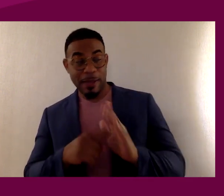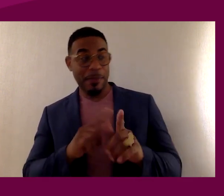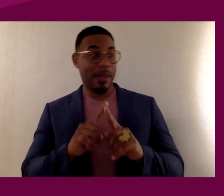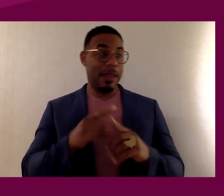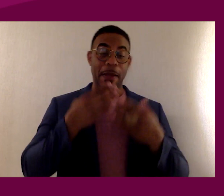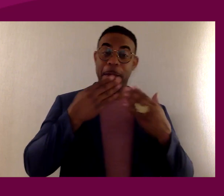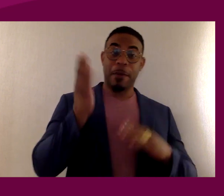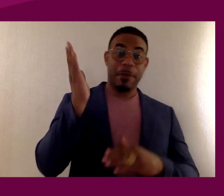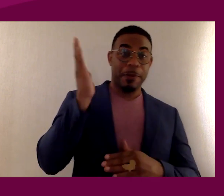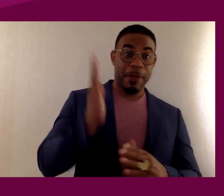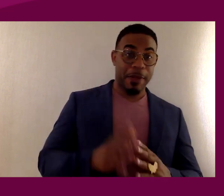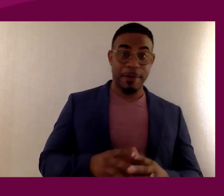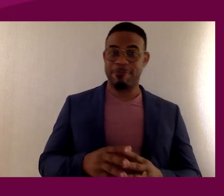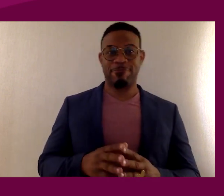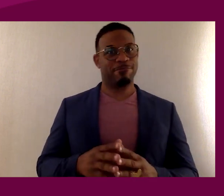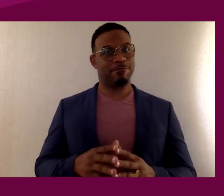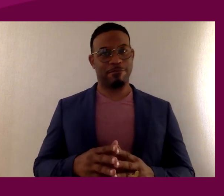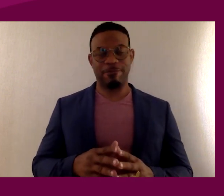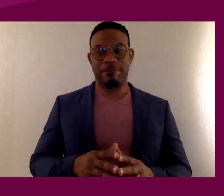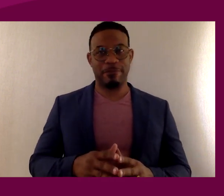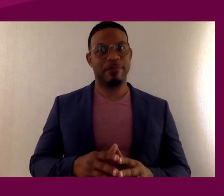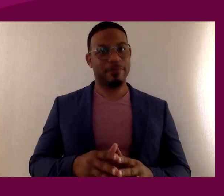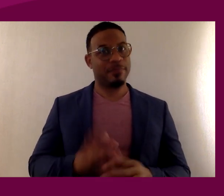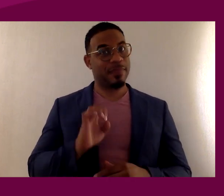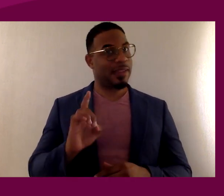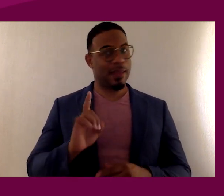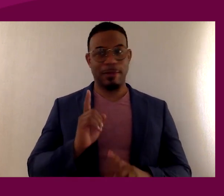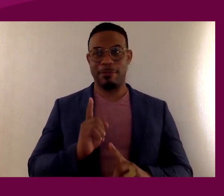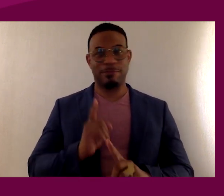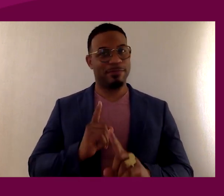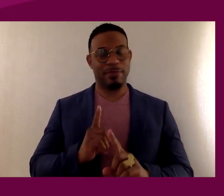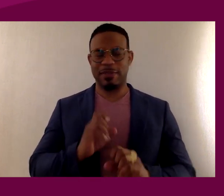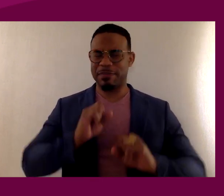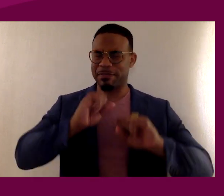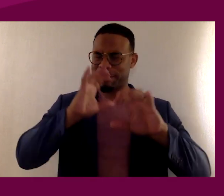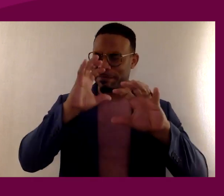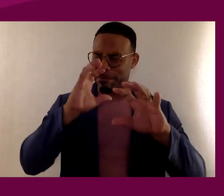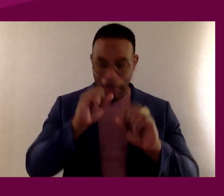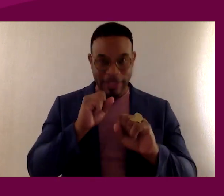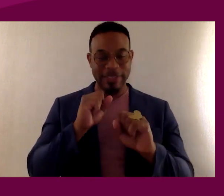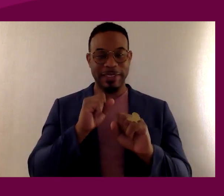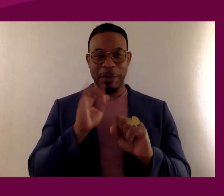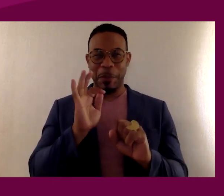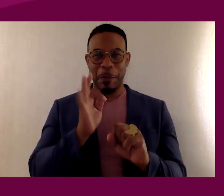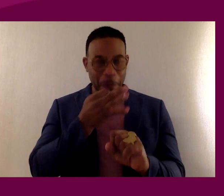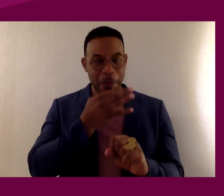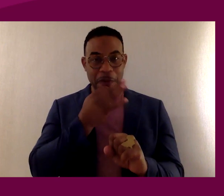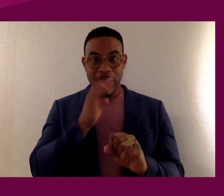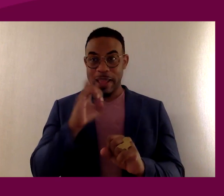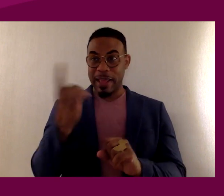as a leader, as an example, as a public speaker. Ed Roberts was amazing,